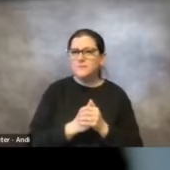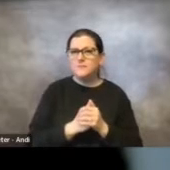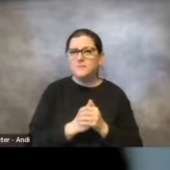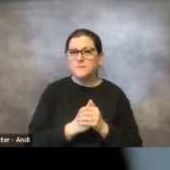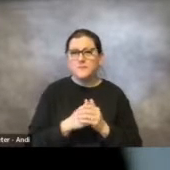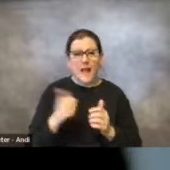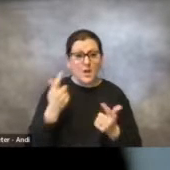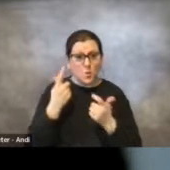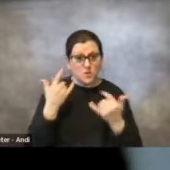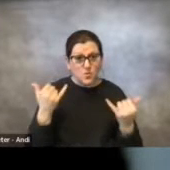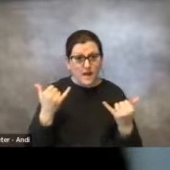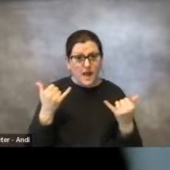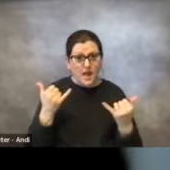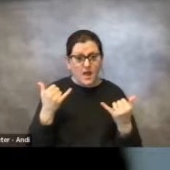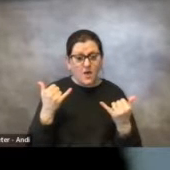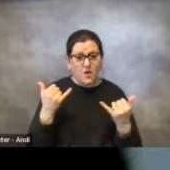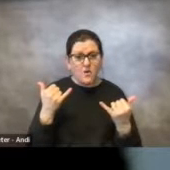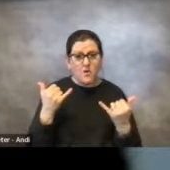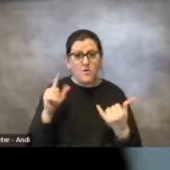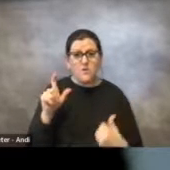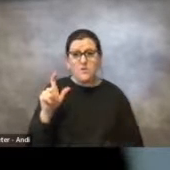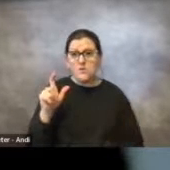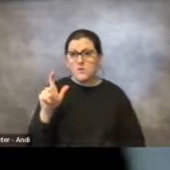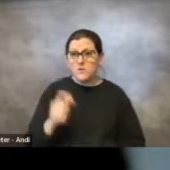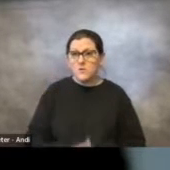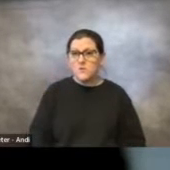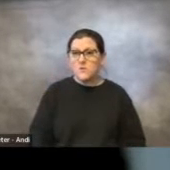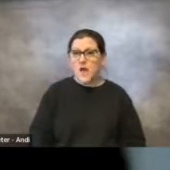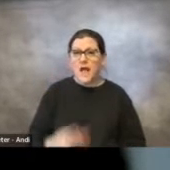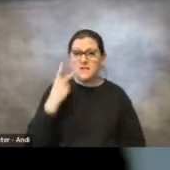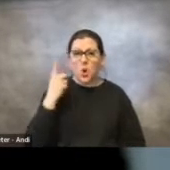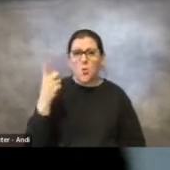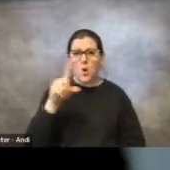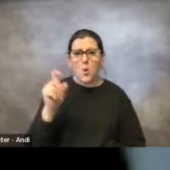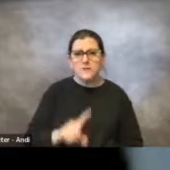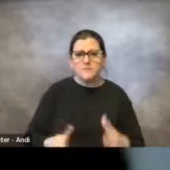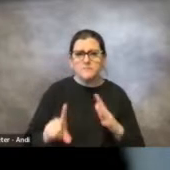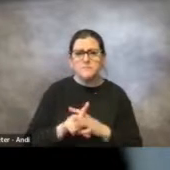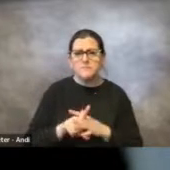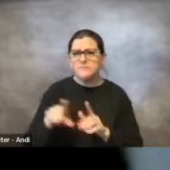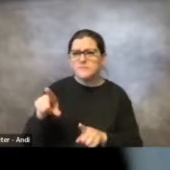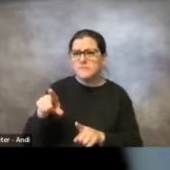any questions in the chat, I did see one question. Can you describe a little bit more about